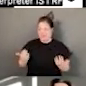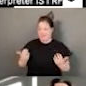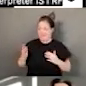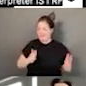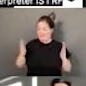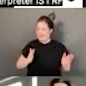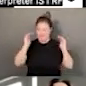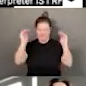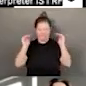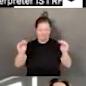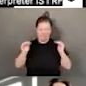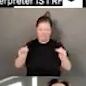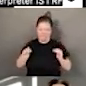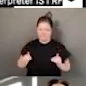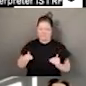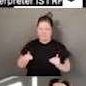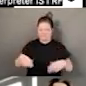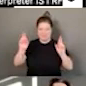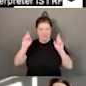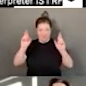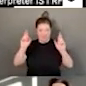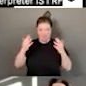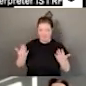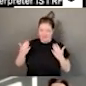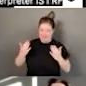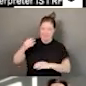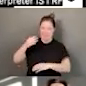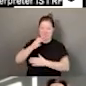we will manage to finish very sharply at 230.